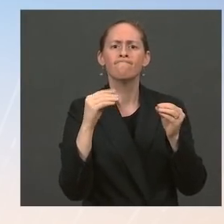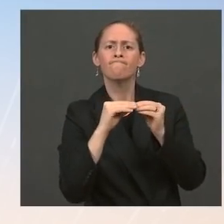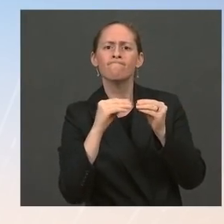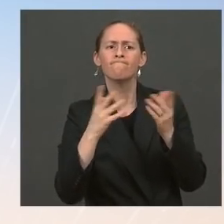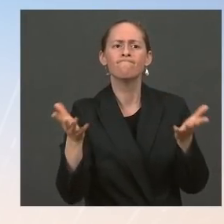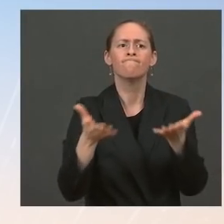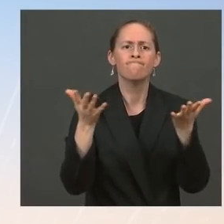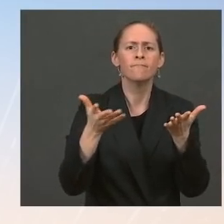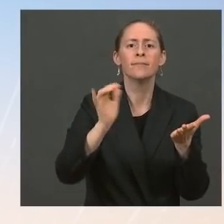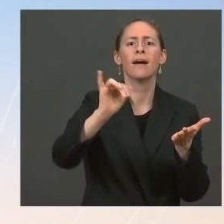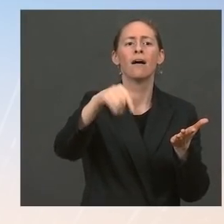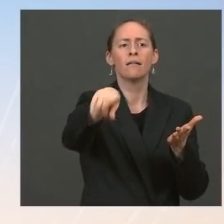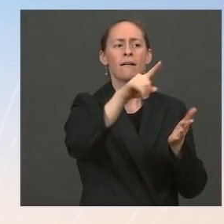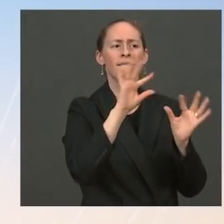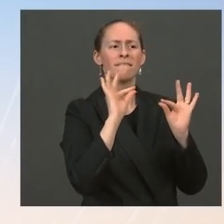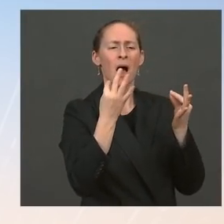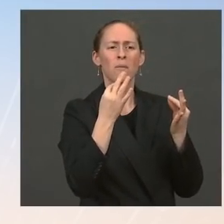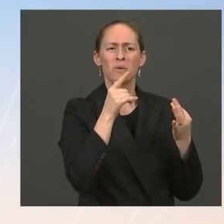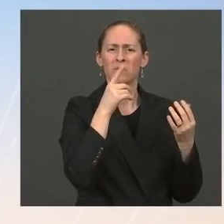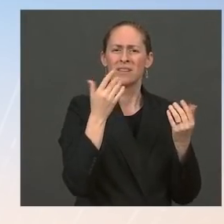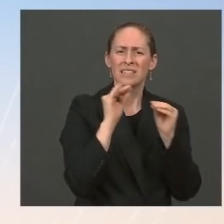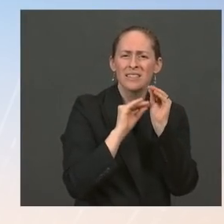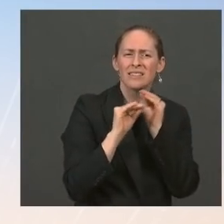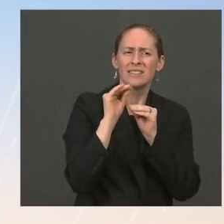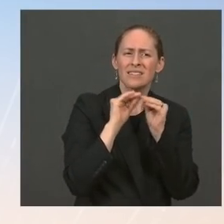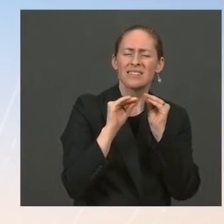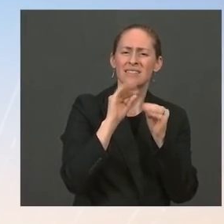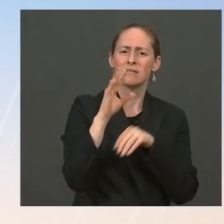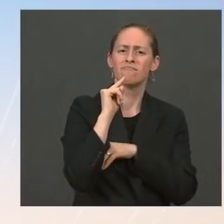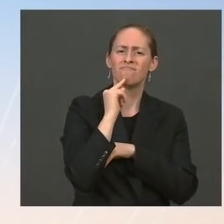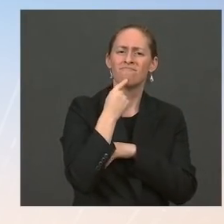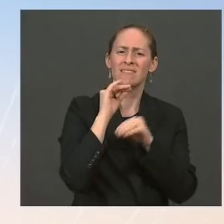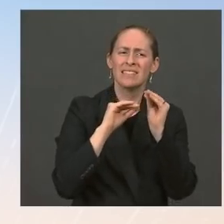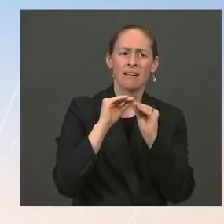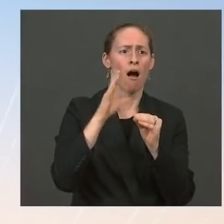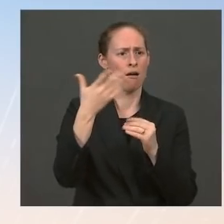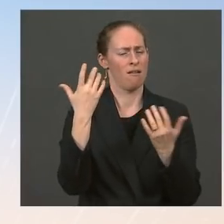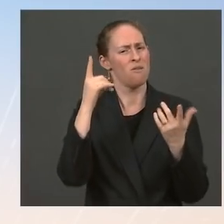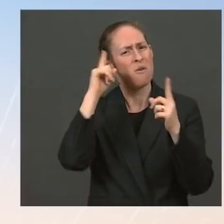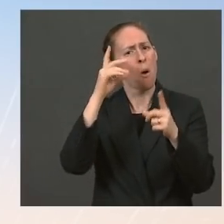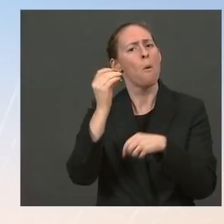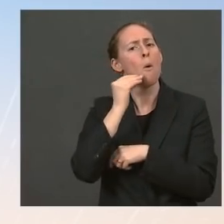are able to afford their heating this winter. And we're also working with utility companies